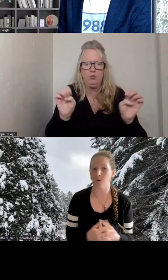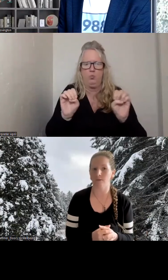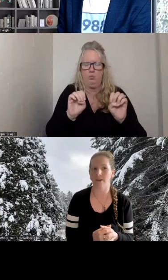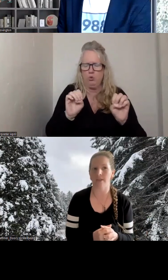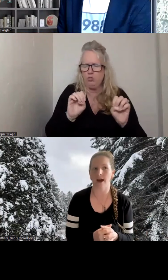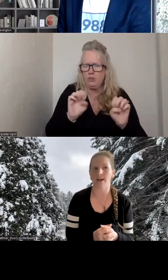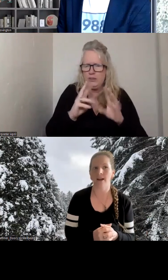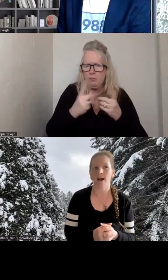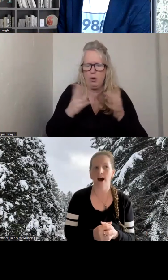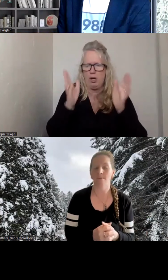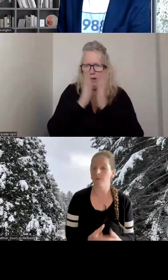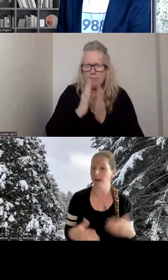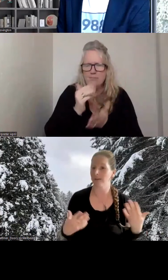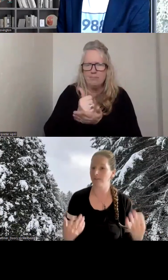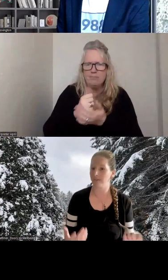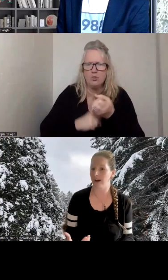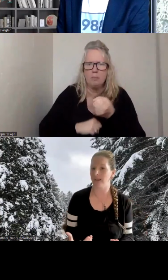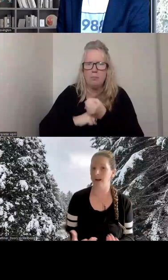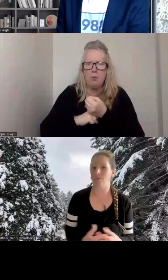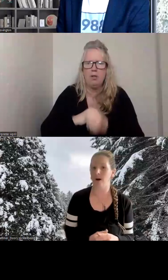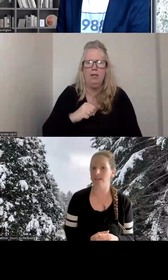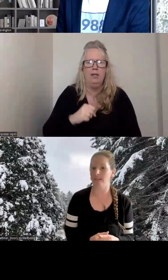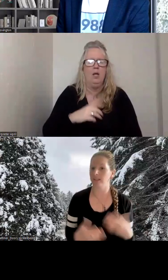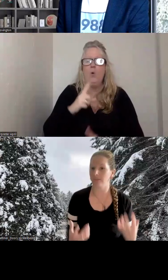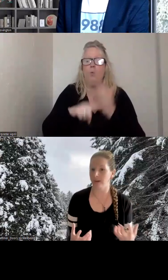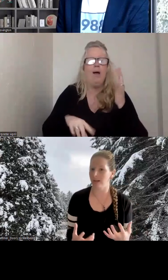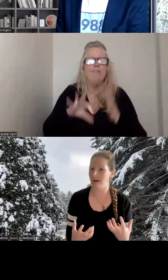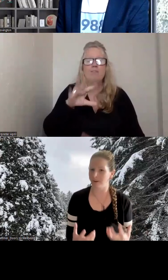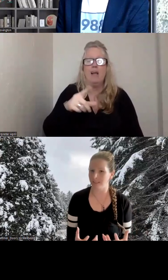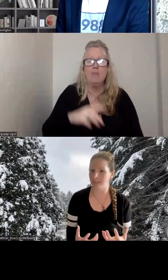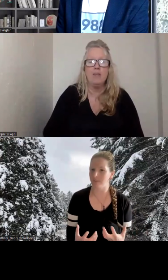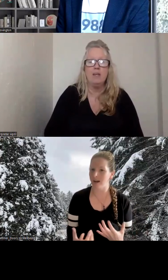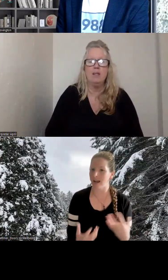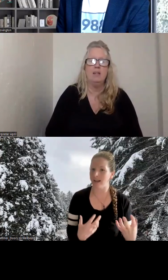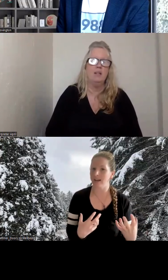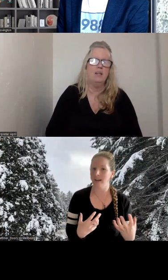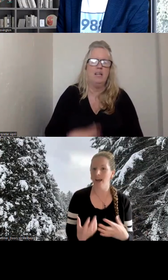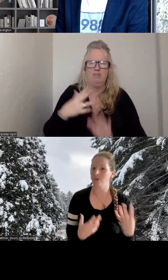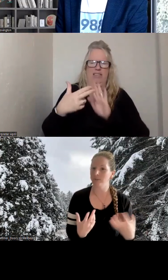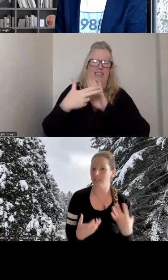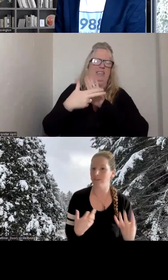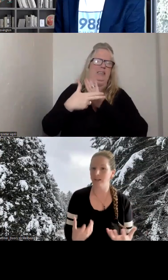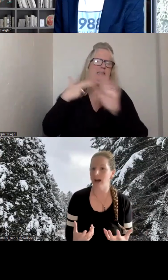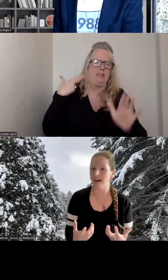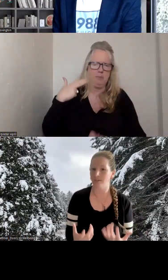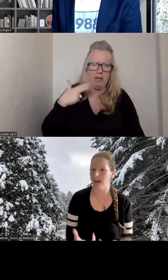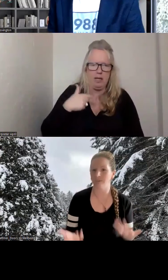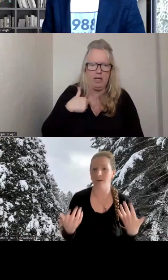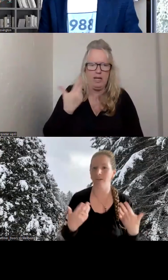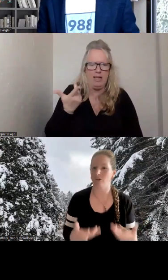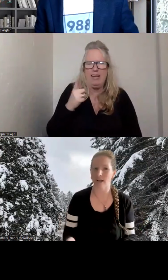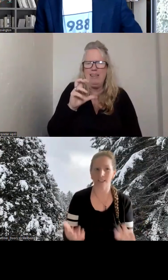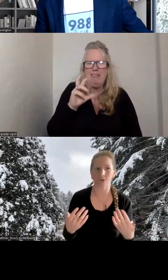SUPPORT AND WHAT I FIND IS LIKE A STIGMA AND A LACK OF ADDRESSING